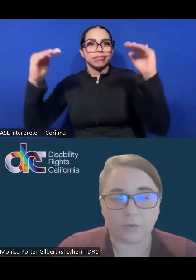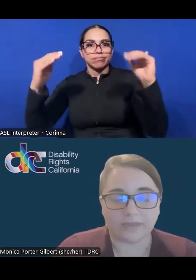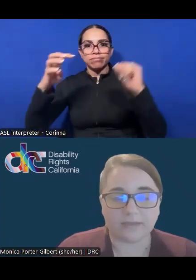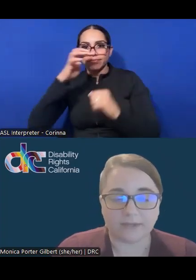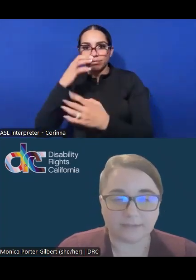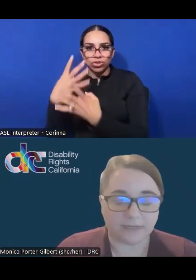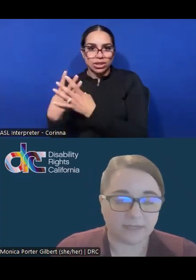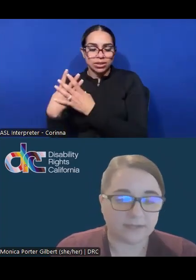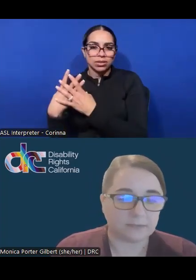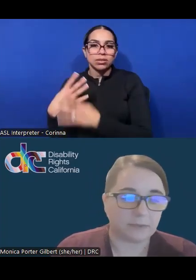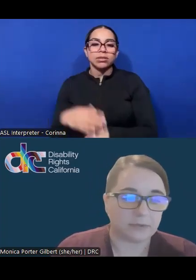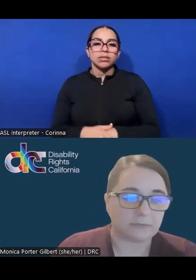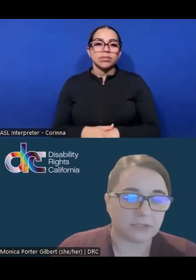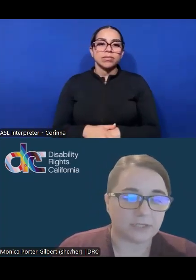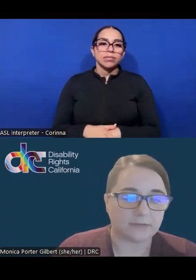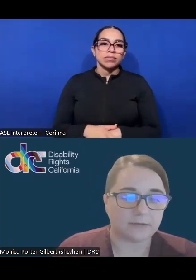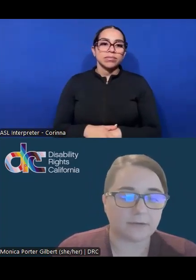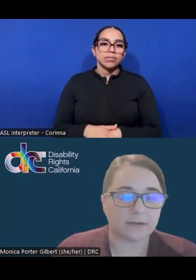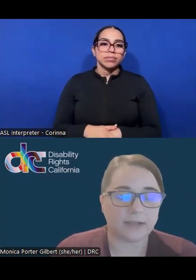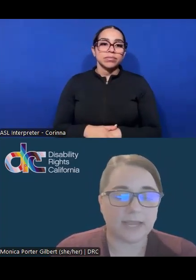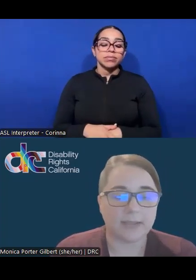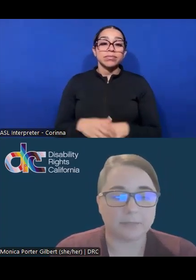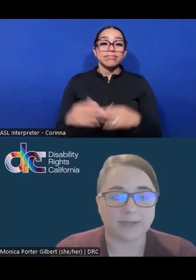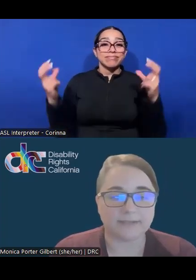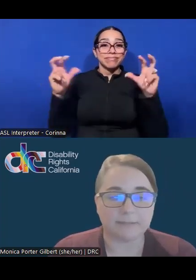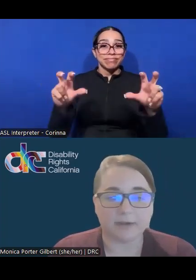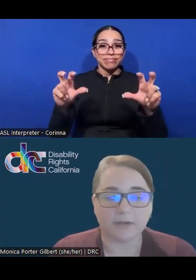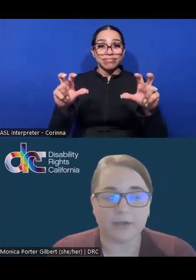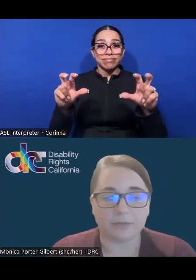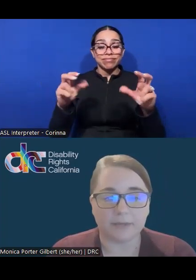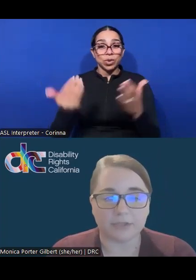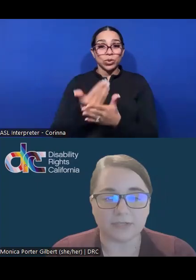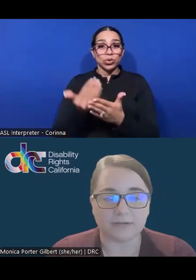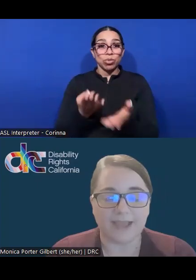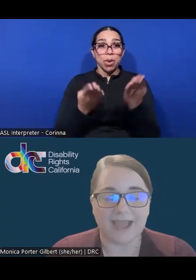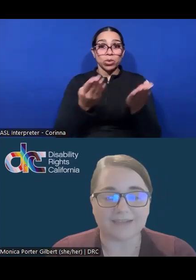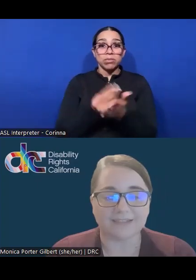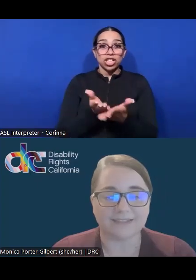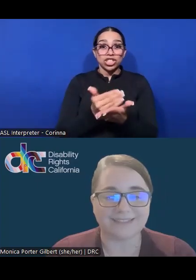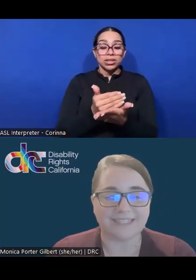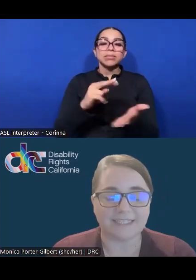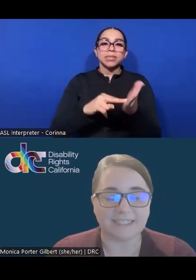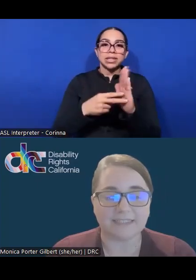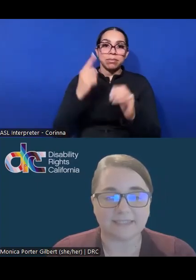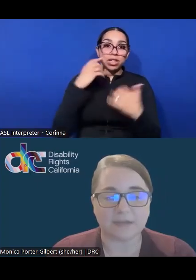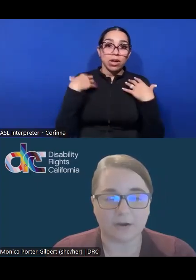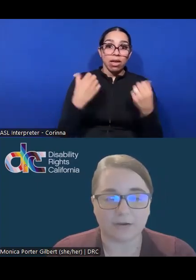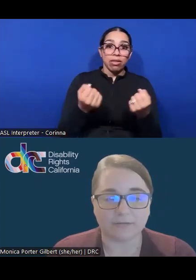With the investment in this proposed budget, it brings the mental health budget at CDCR,